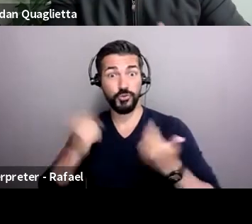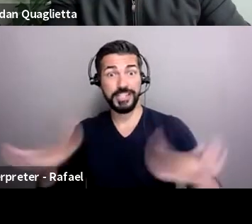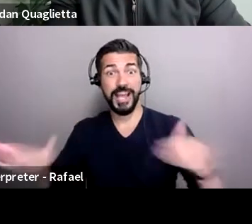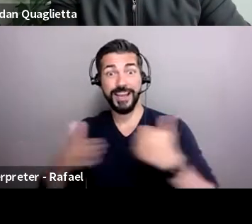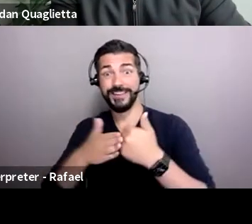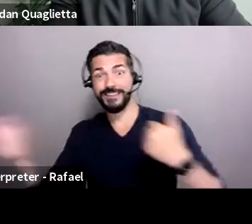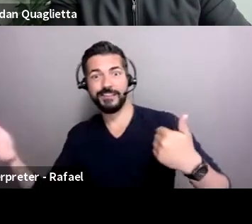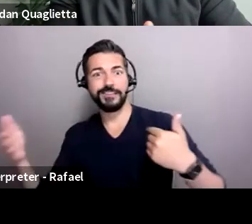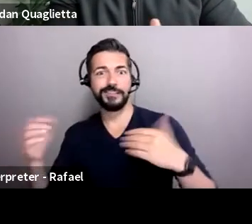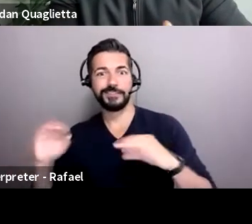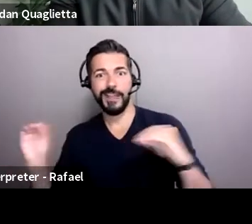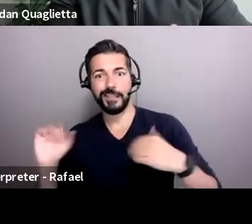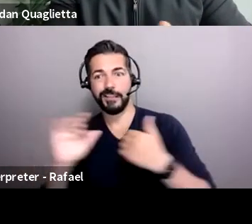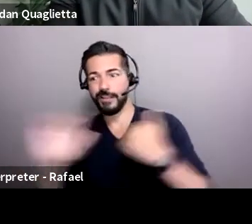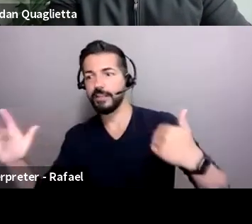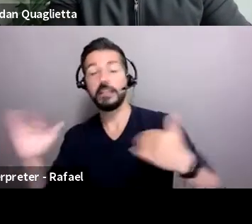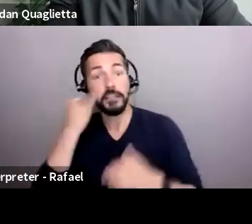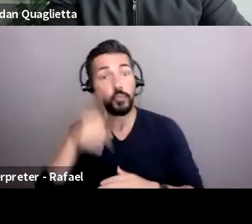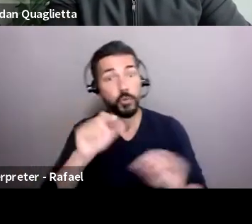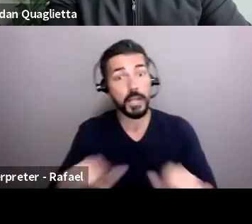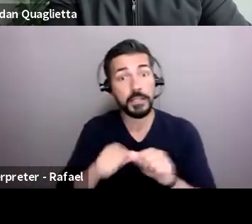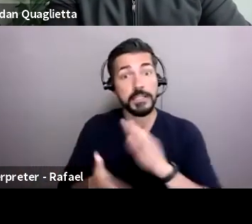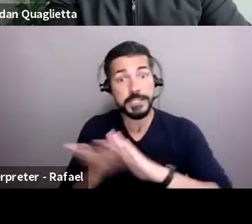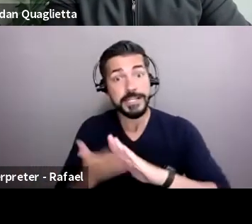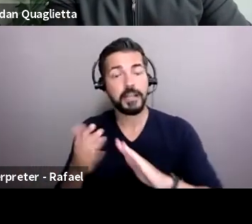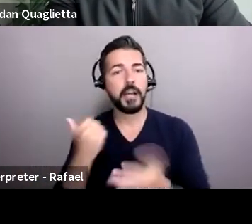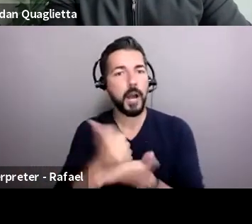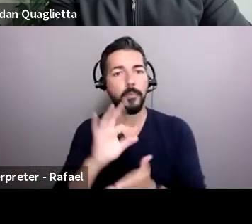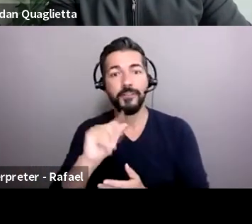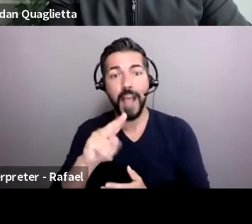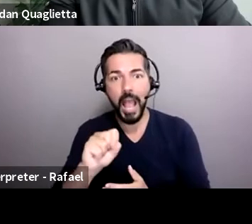If you can keep on moving, keeping your fans engaged off